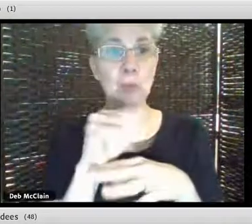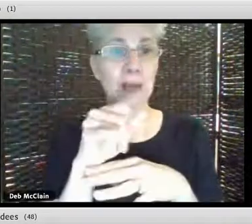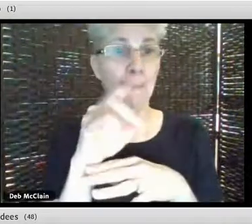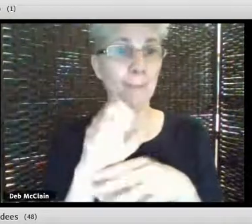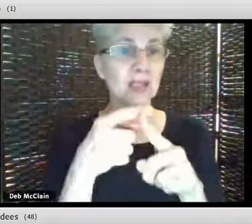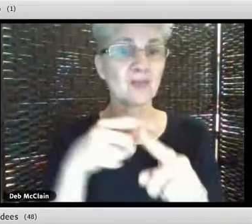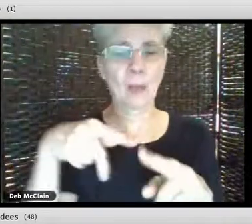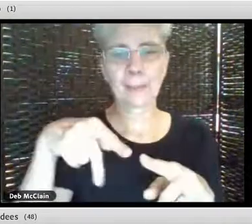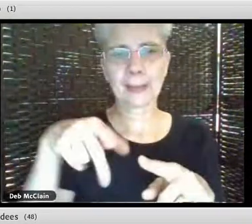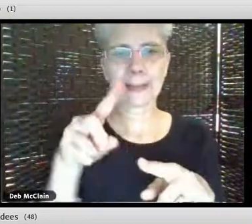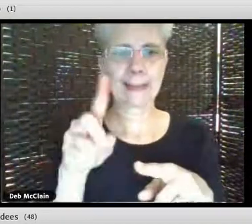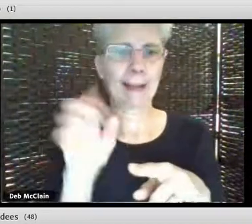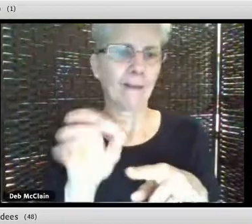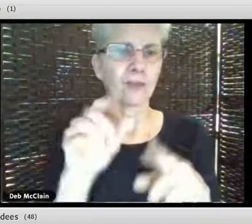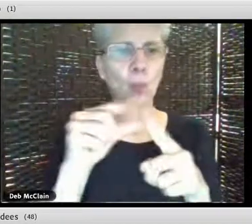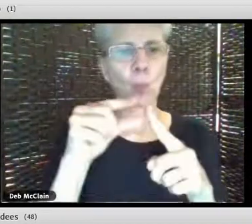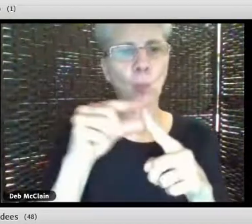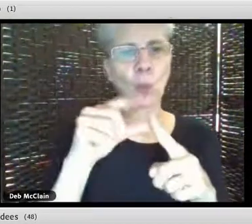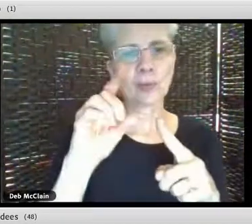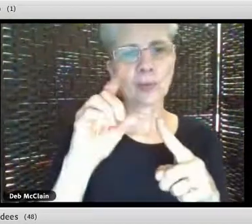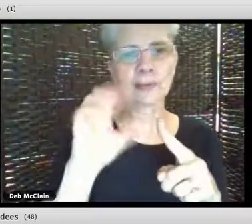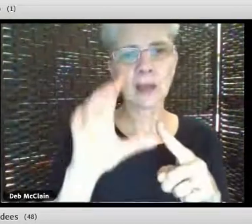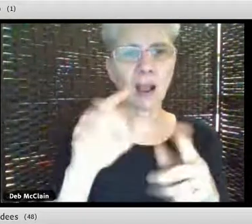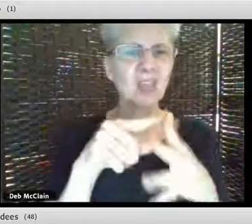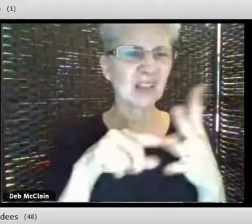like, your PDFs, your Word docs, all that,